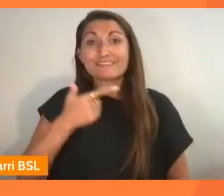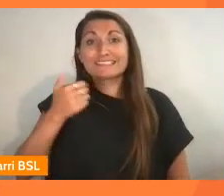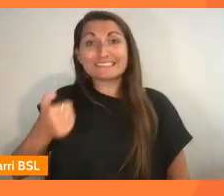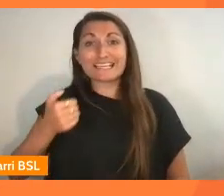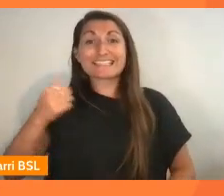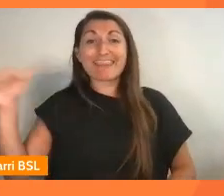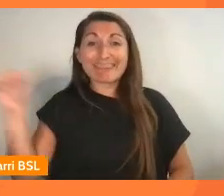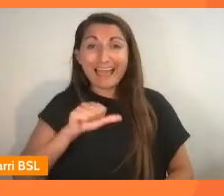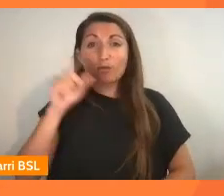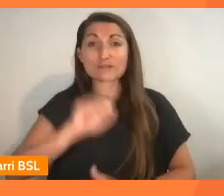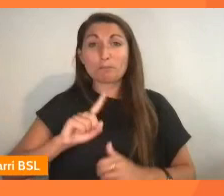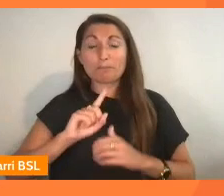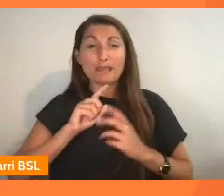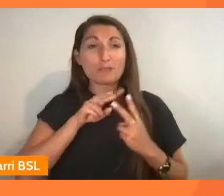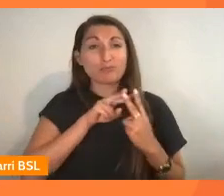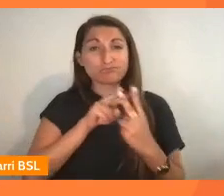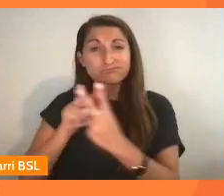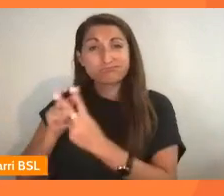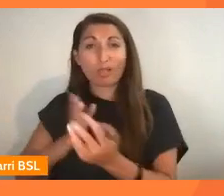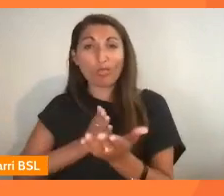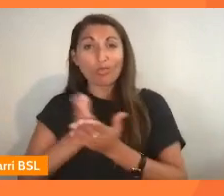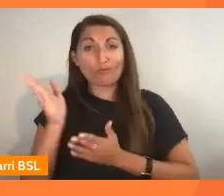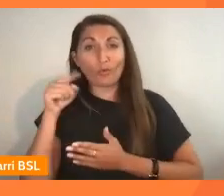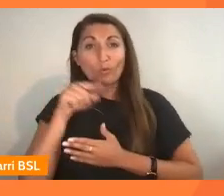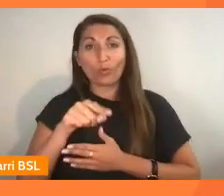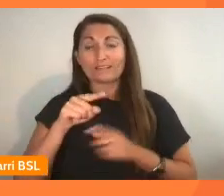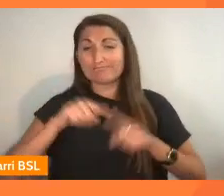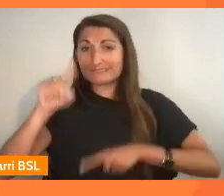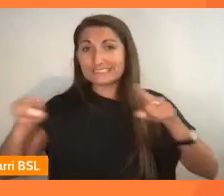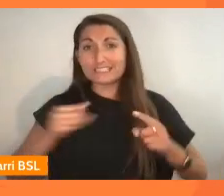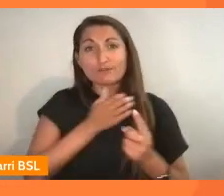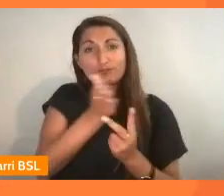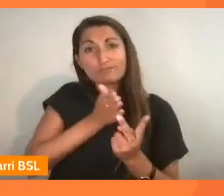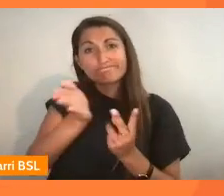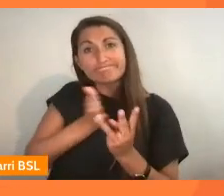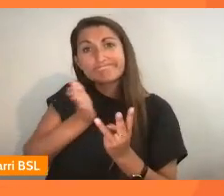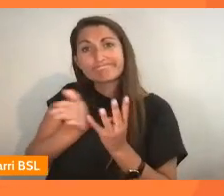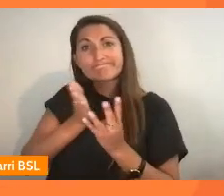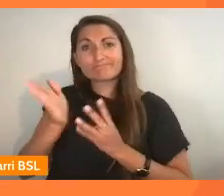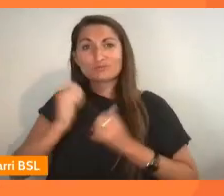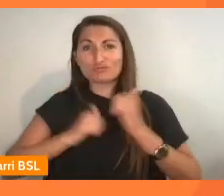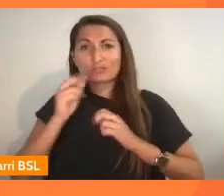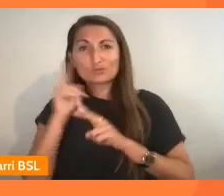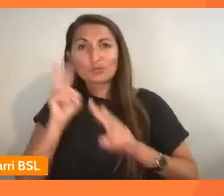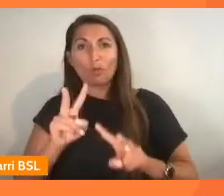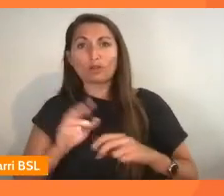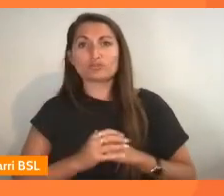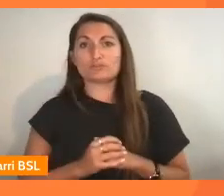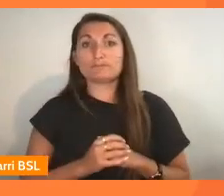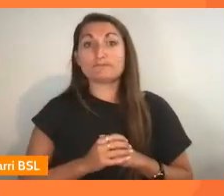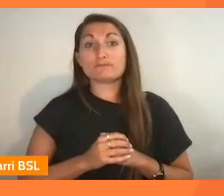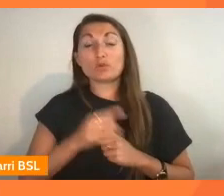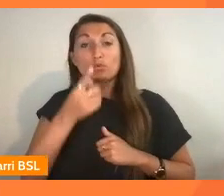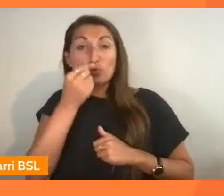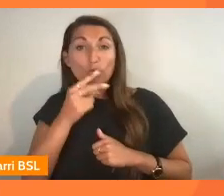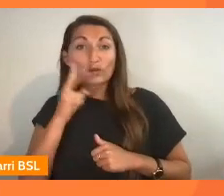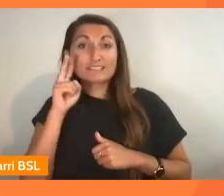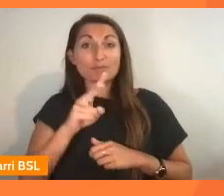in the summer of 2022, through a multitiered distribution format. So you could experience Time Travel Tram on your mobile phone